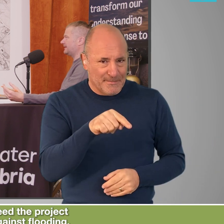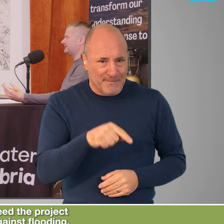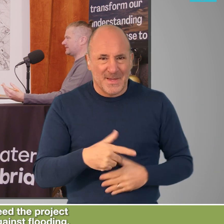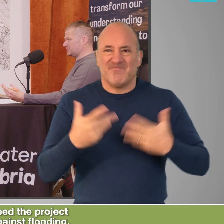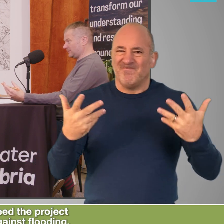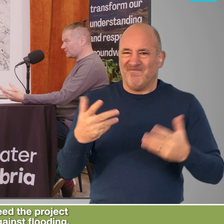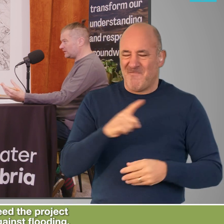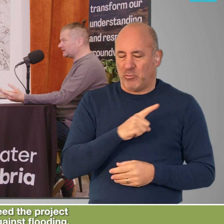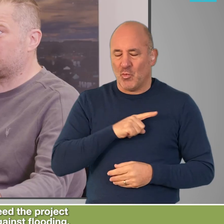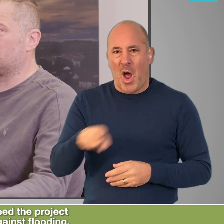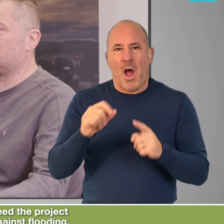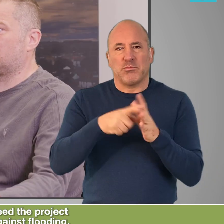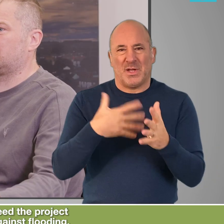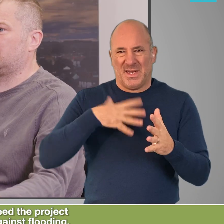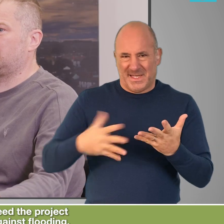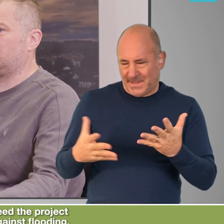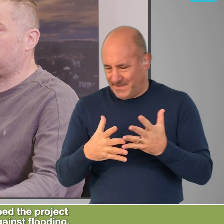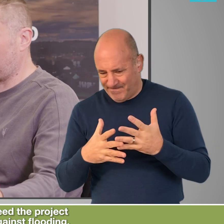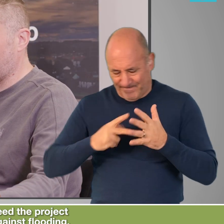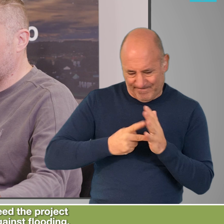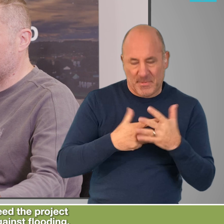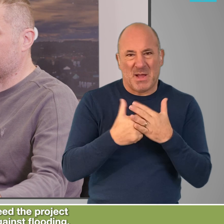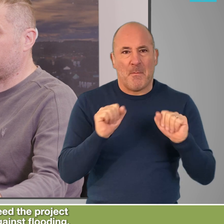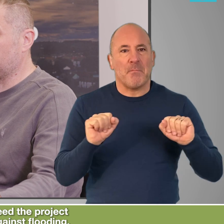That's the reason we need the project to be better prepared against flooding.